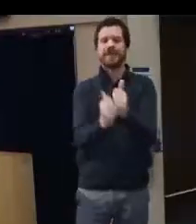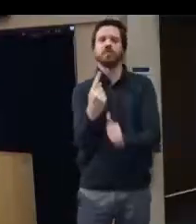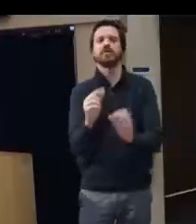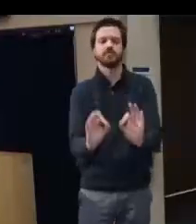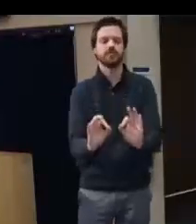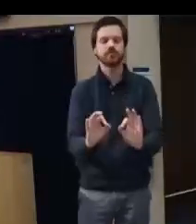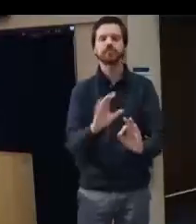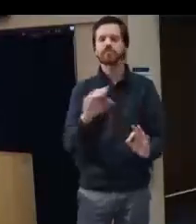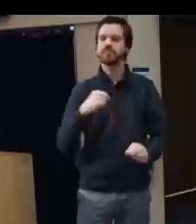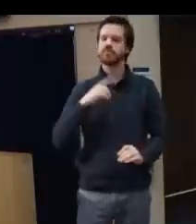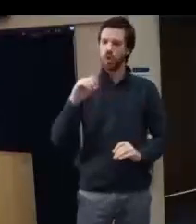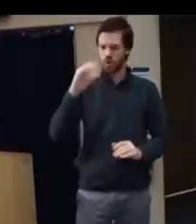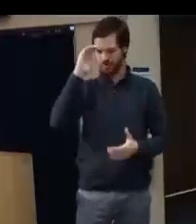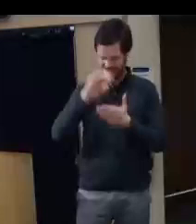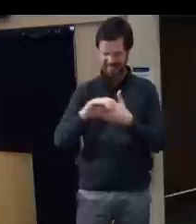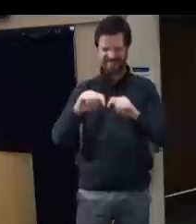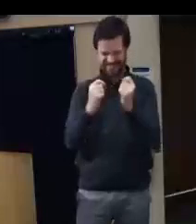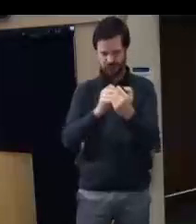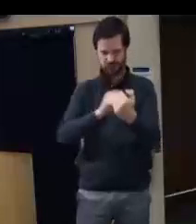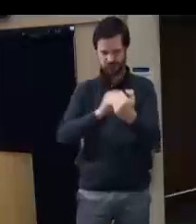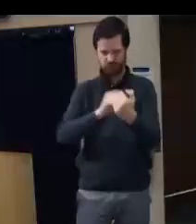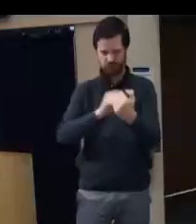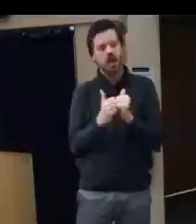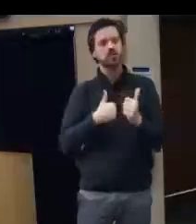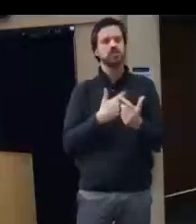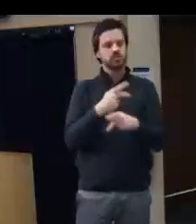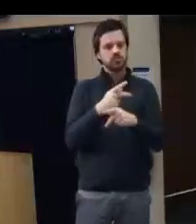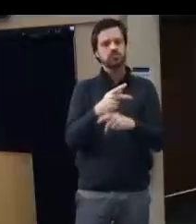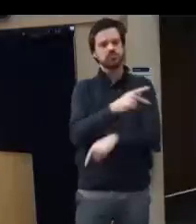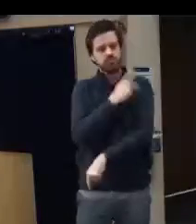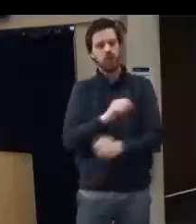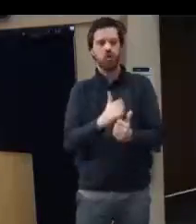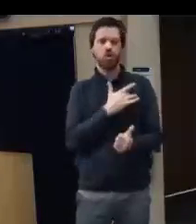I really do believe in a team approach to taking care of patients with heart disease and hopefully